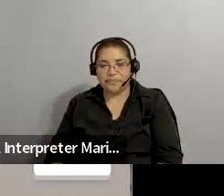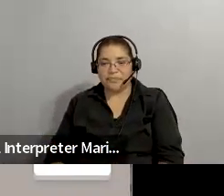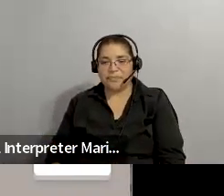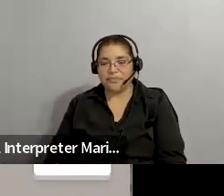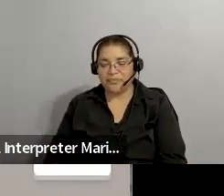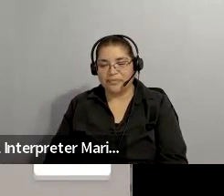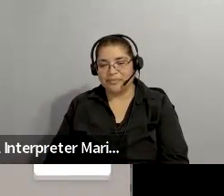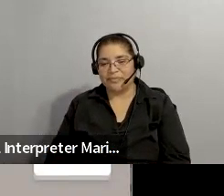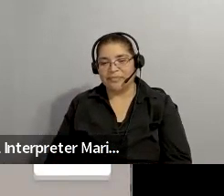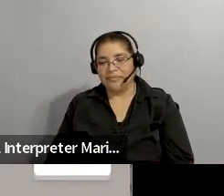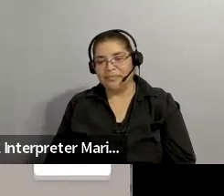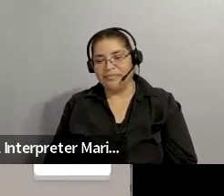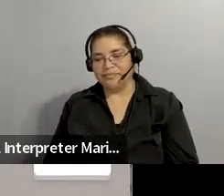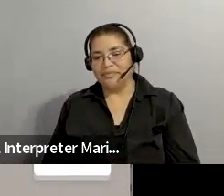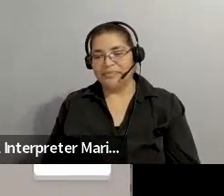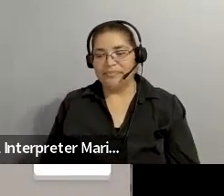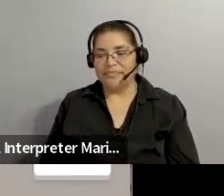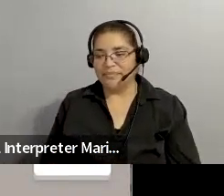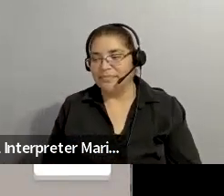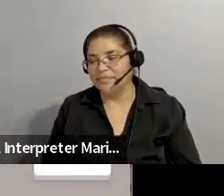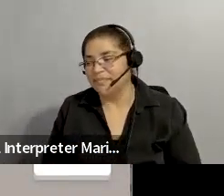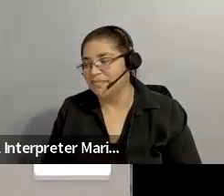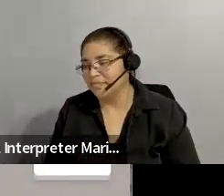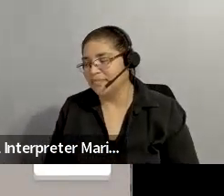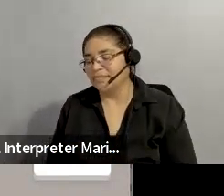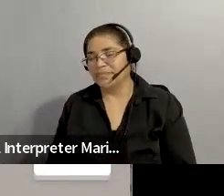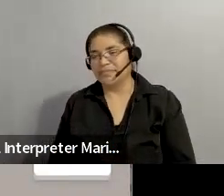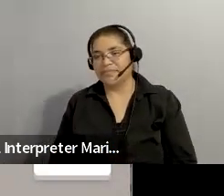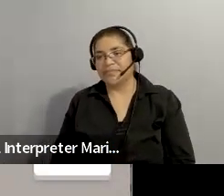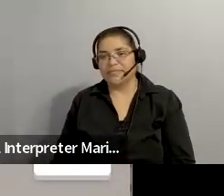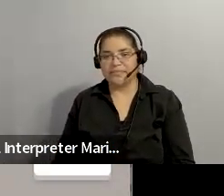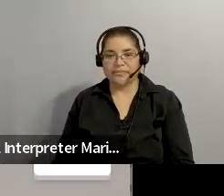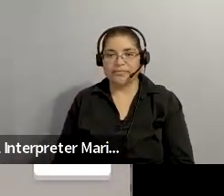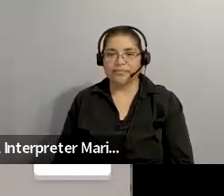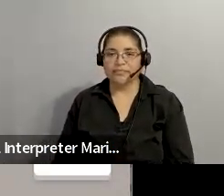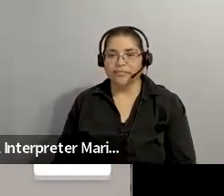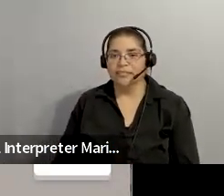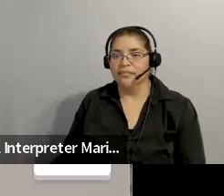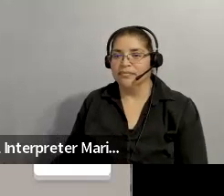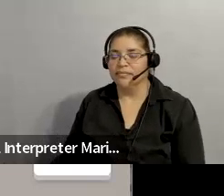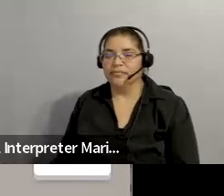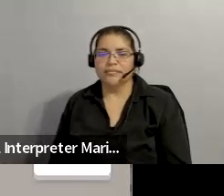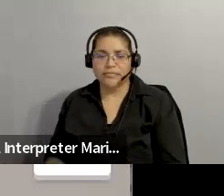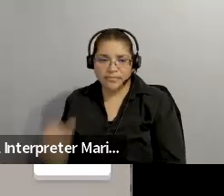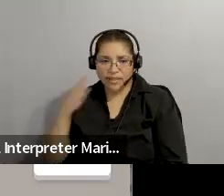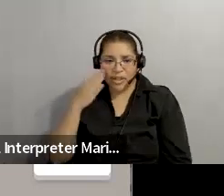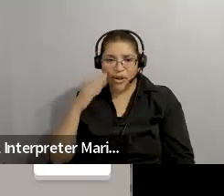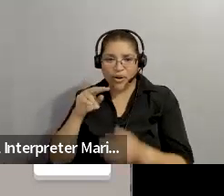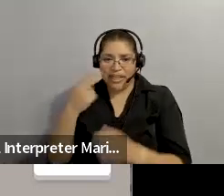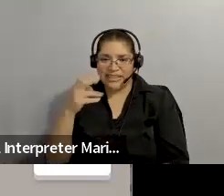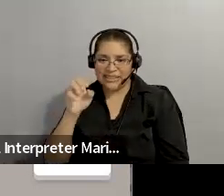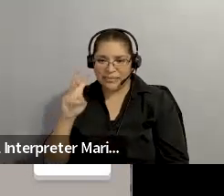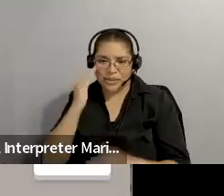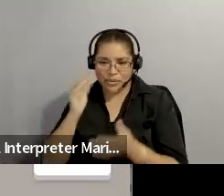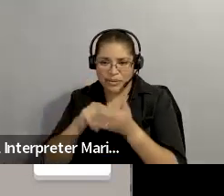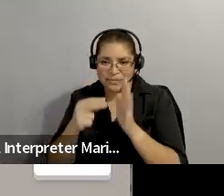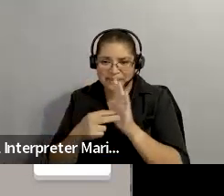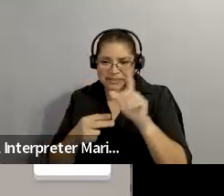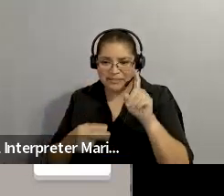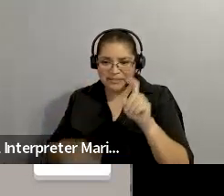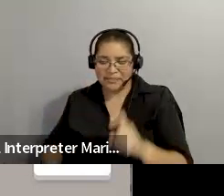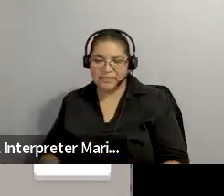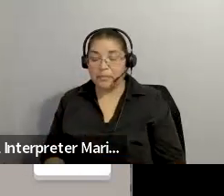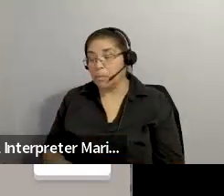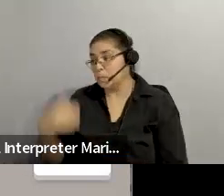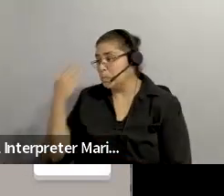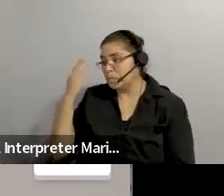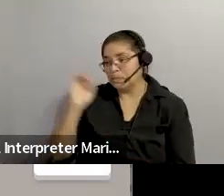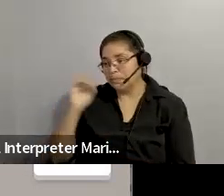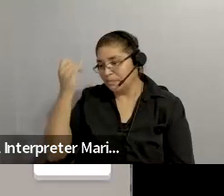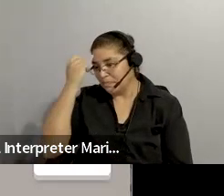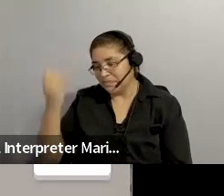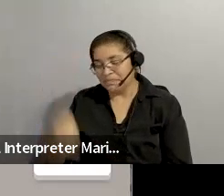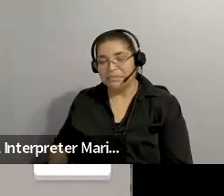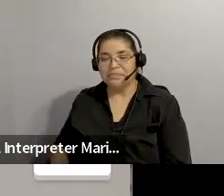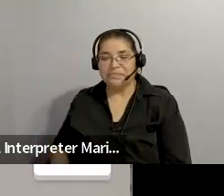: Sure. The next question is, the 504 incidents in April of 1977 San Francisco's HEW building lasted how many days? 26 days, two days, an hour, or one night? Here's a black and white photo of the five therefore sit in.